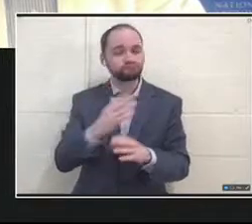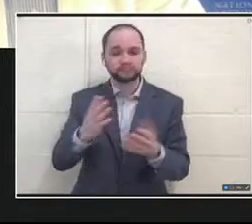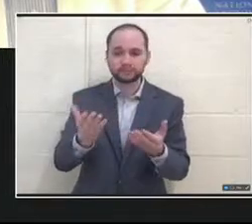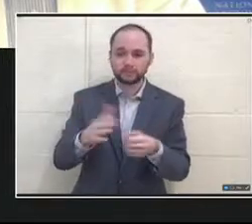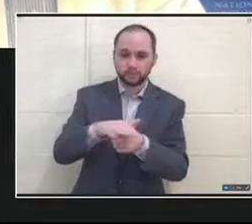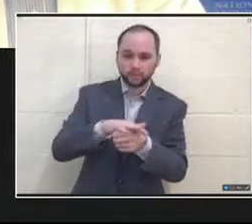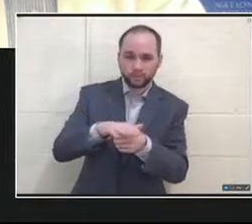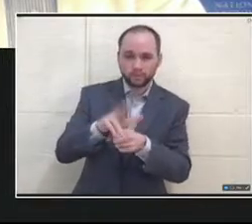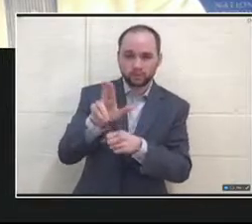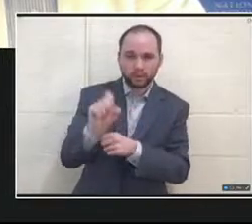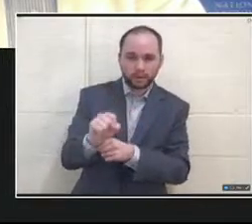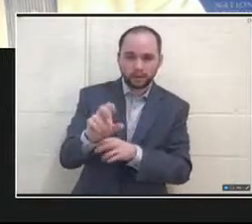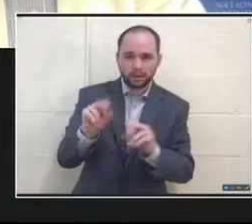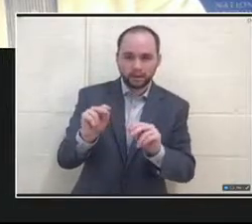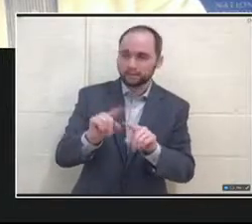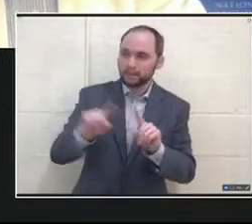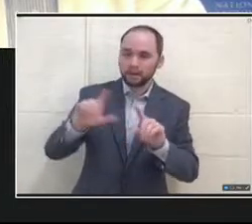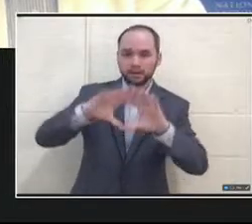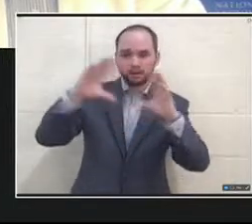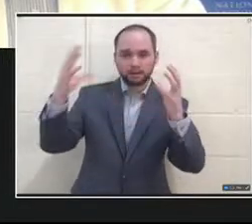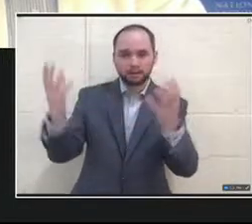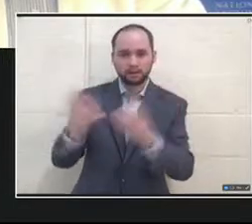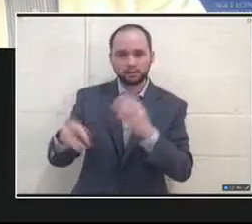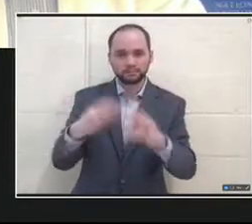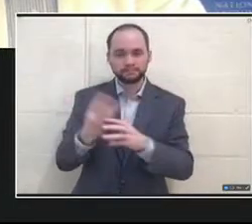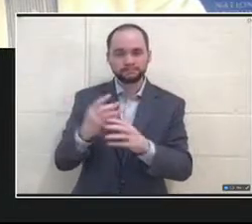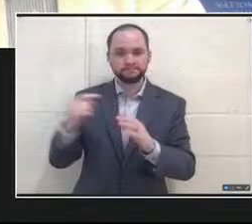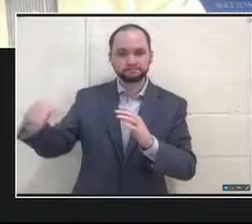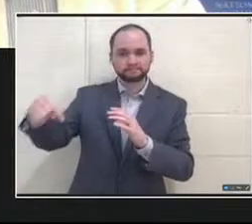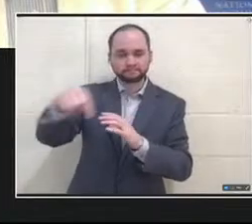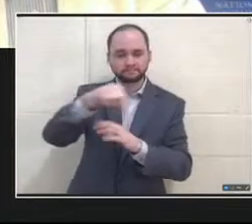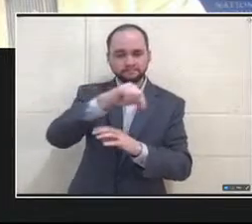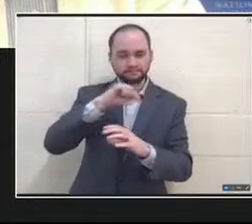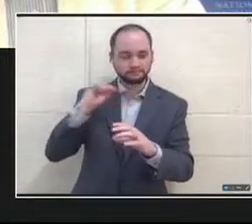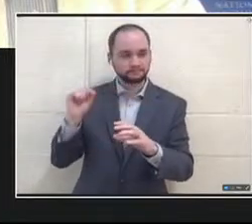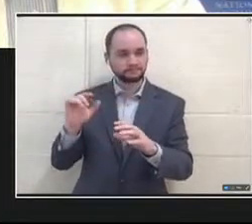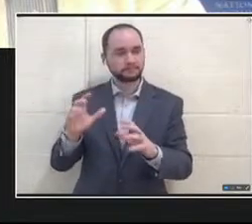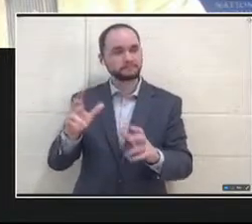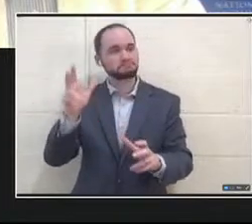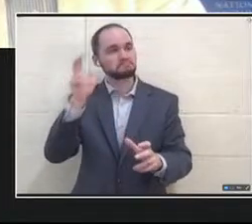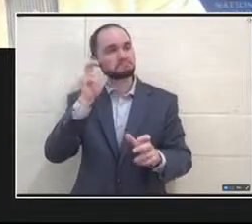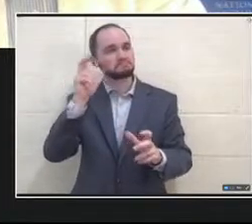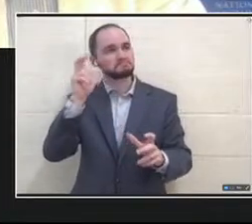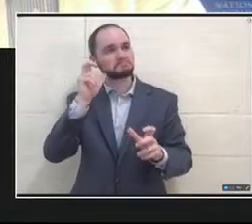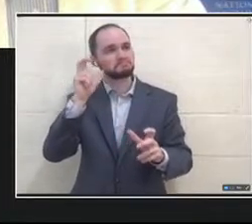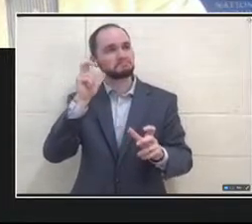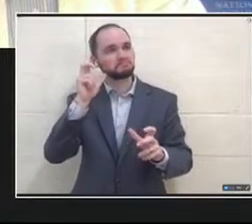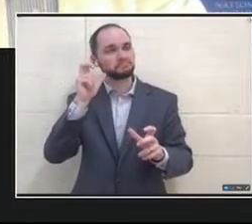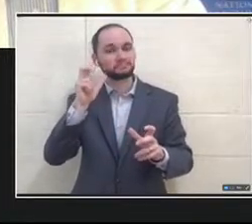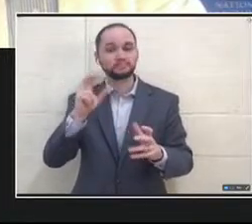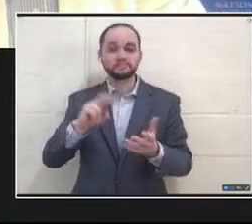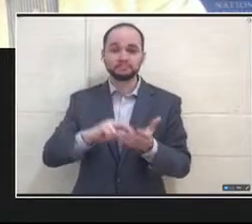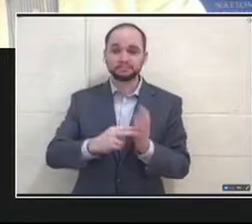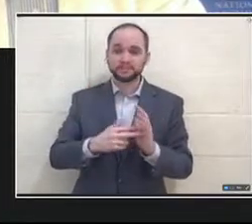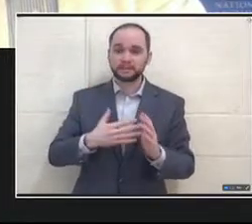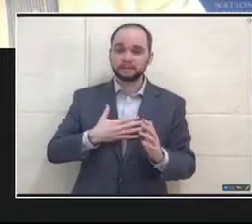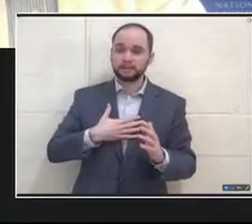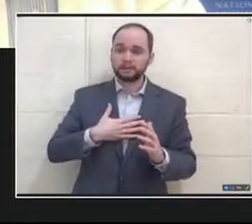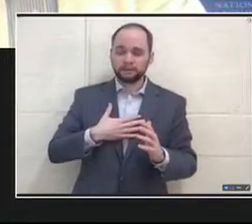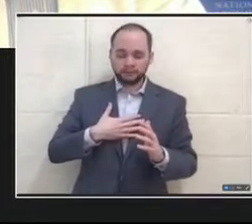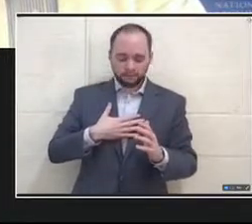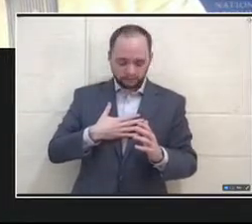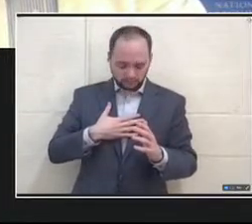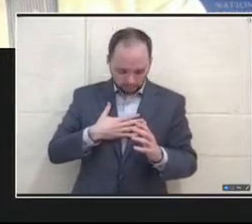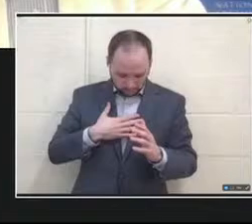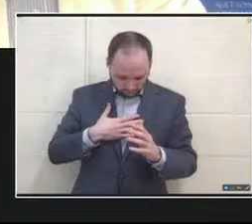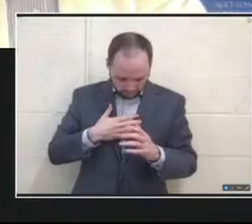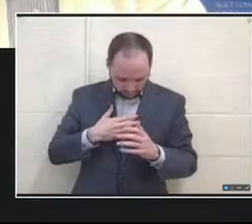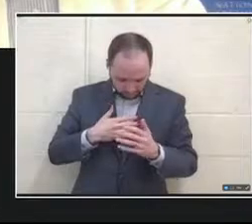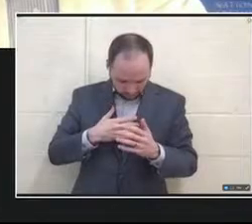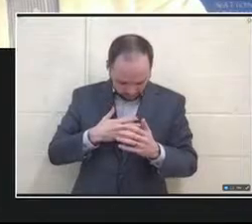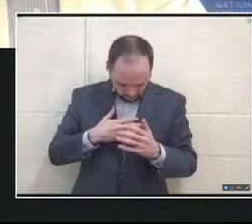and it caught on and surely it increased my traveling and performance experience and tour